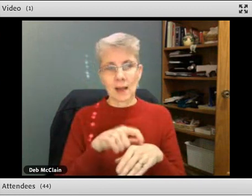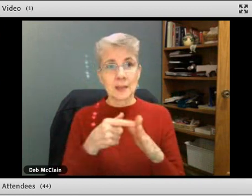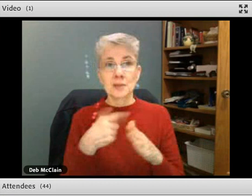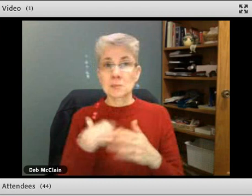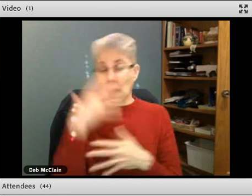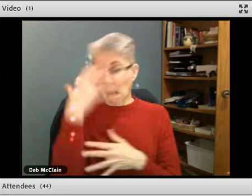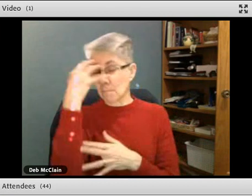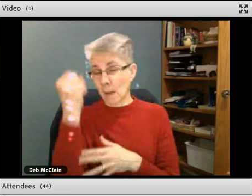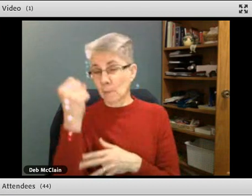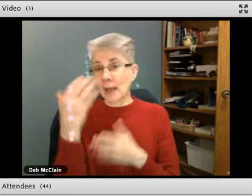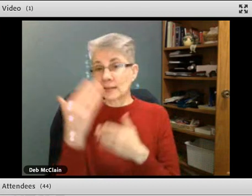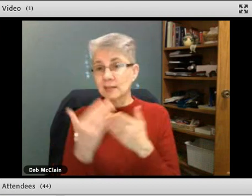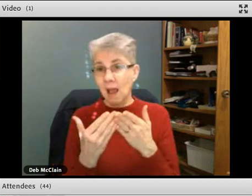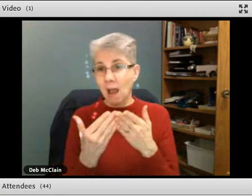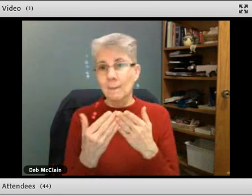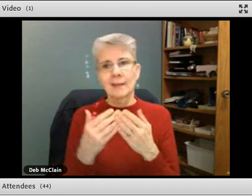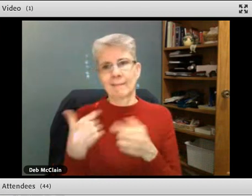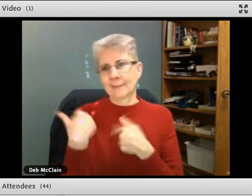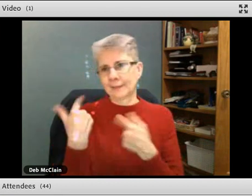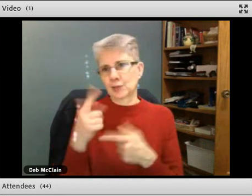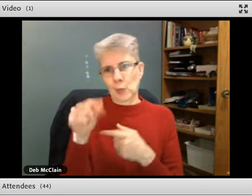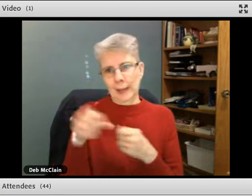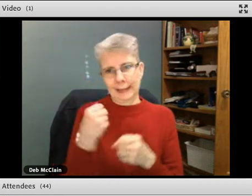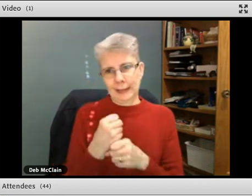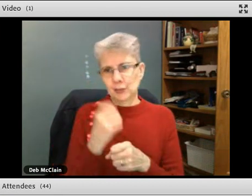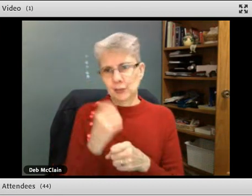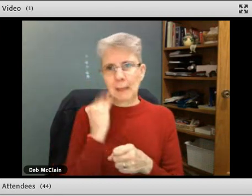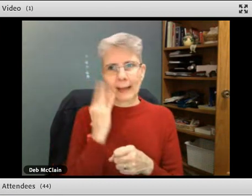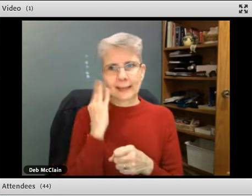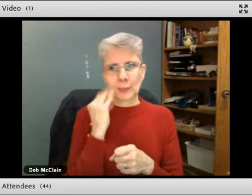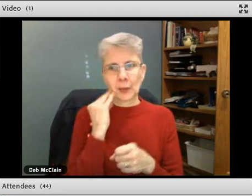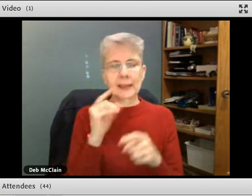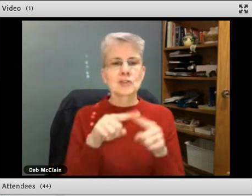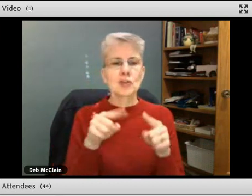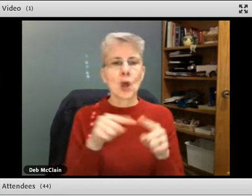and so I look them up all the time. Oh, good question about the series.